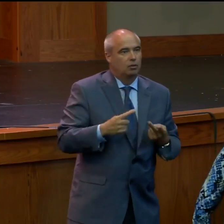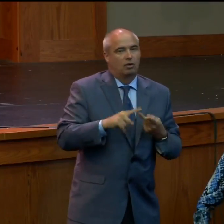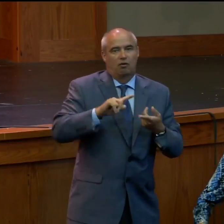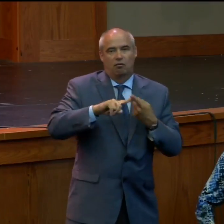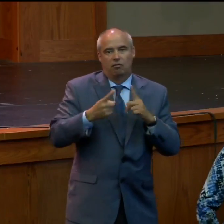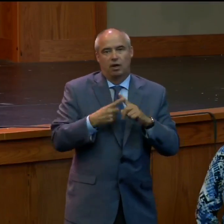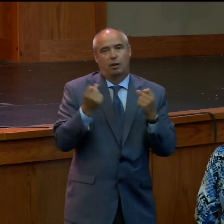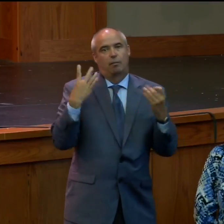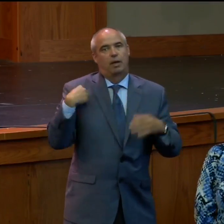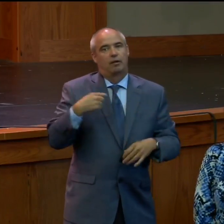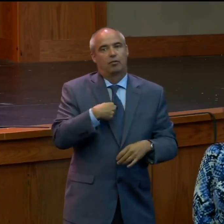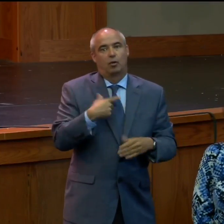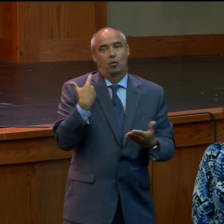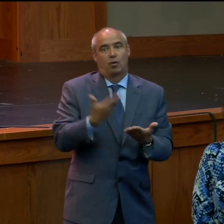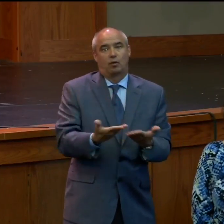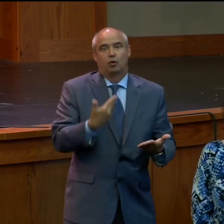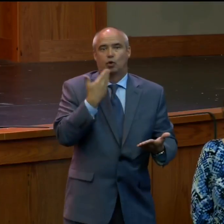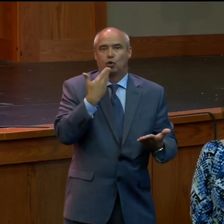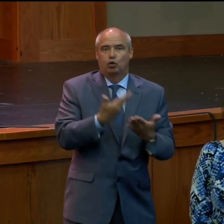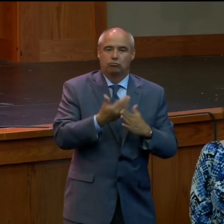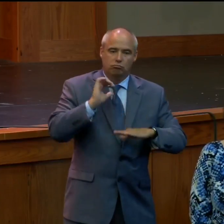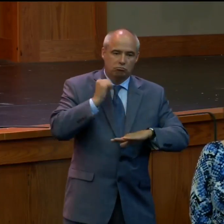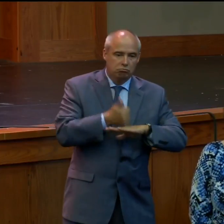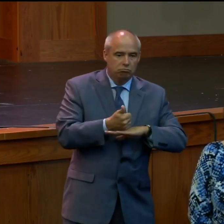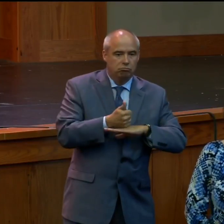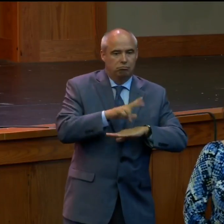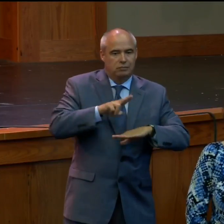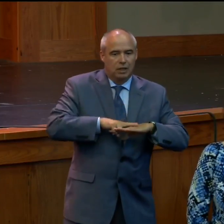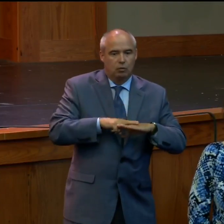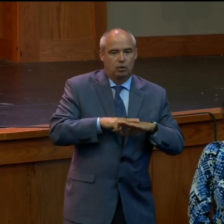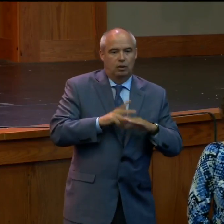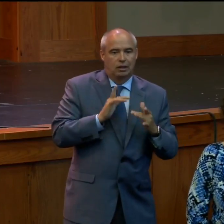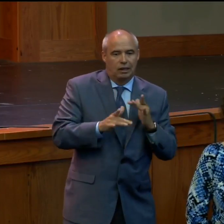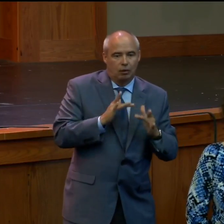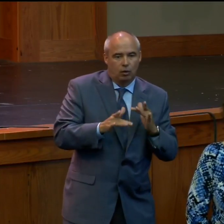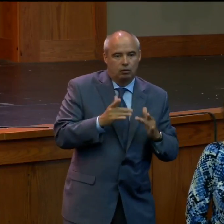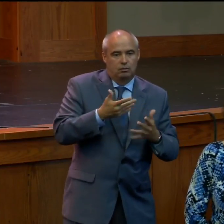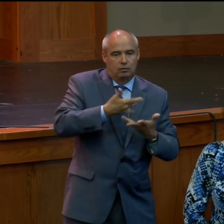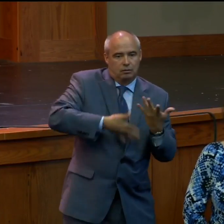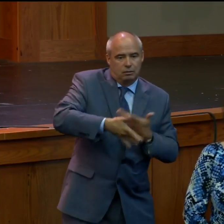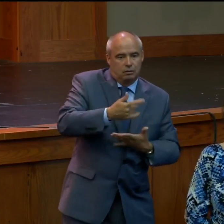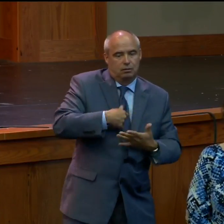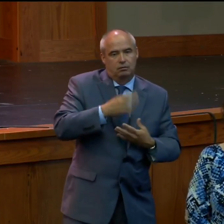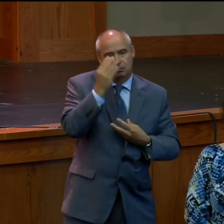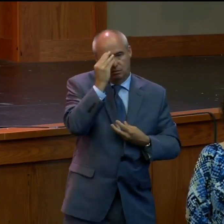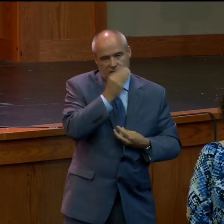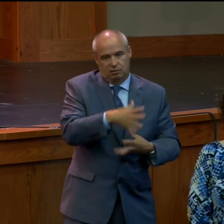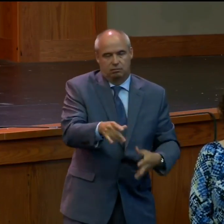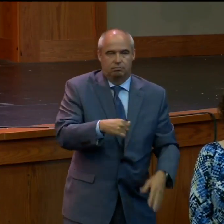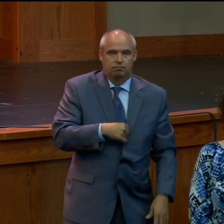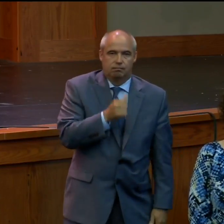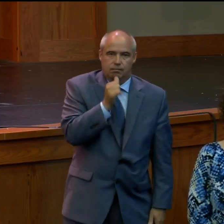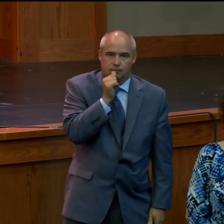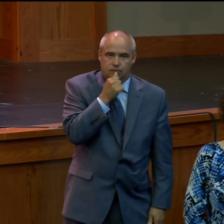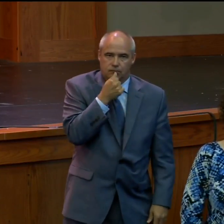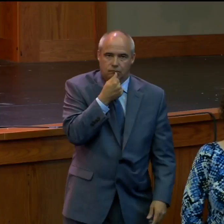MANY OF US COME HERE WITH GOOD SOLID NATIONAL NETWORKS AND WE NEED TO TELL THEM OUR PAIN. WE NEED TO SHARE OUR PAIN.